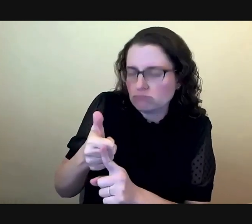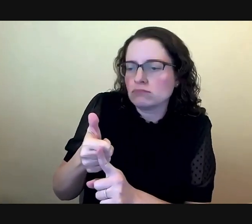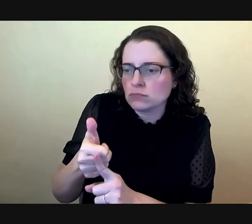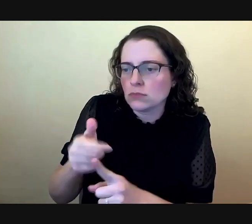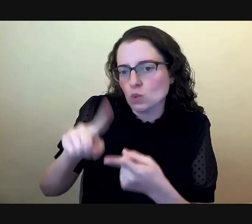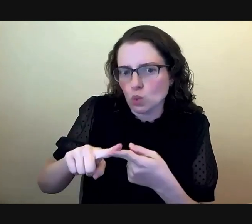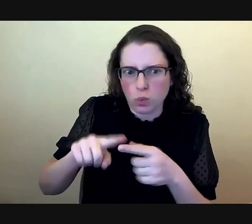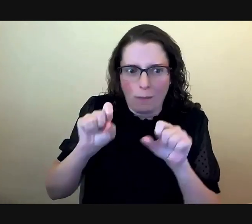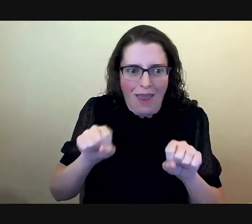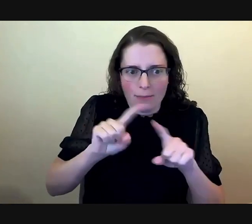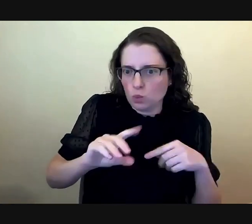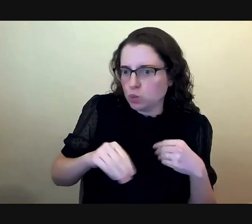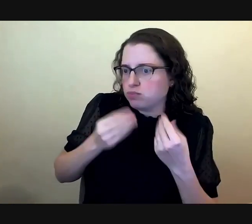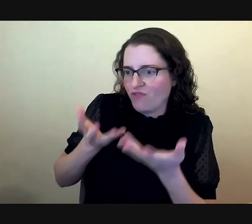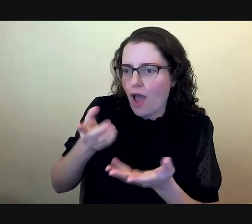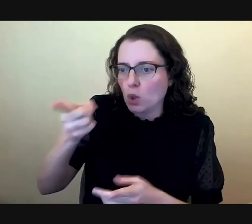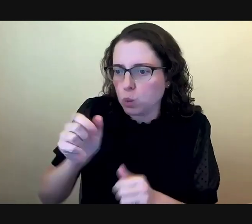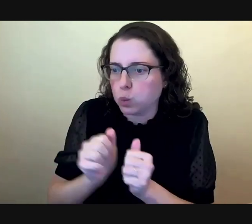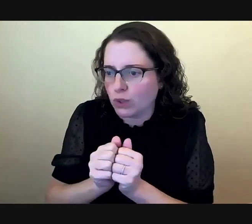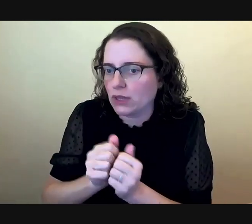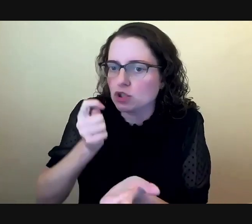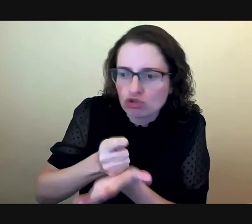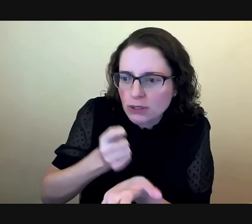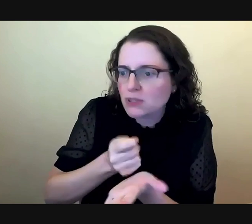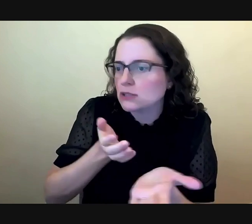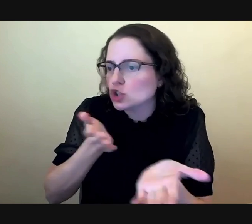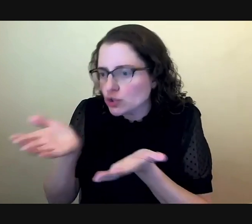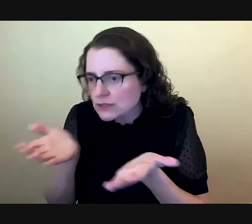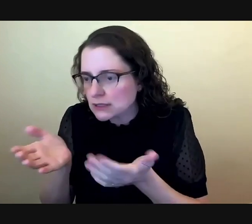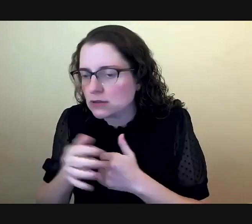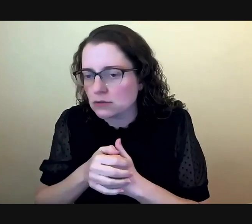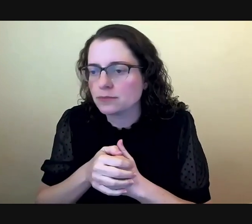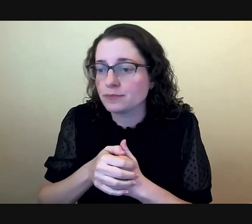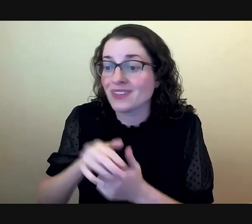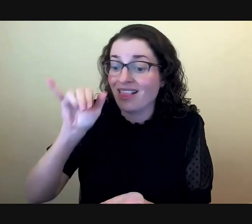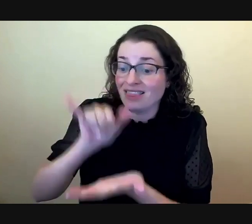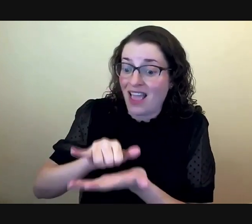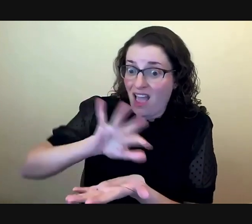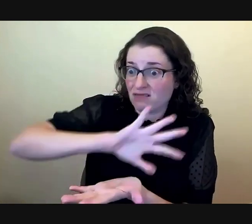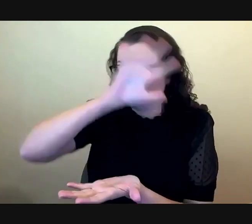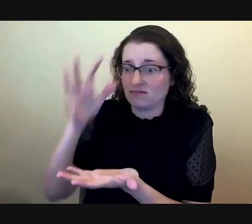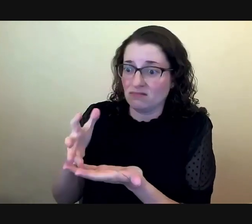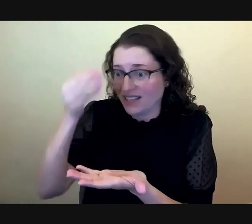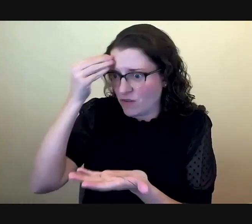information about the individual visitor to best be able to provide the services or the treatment plan for them.